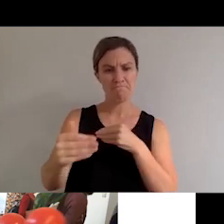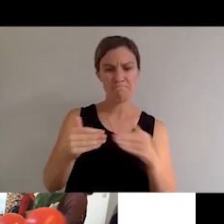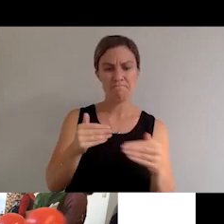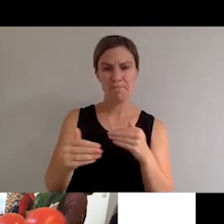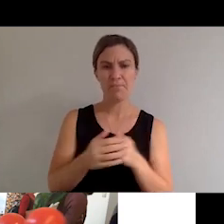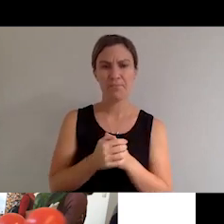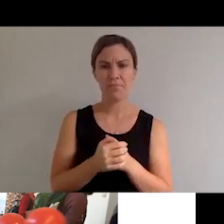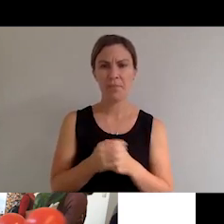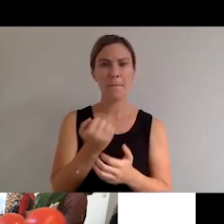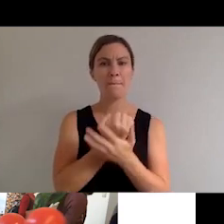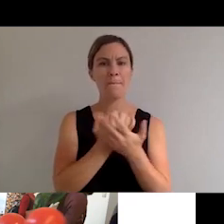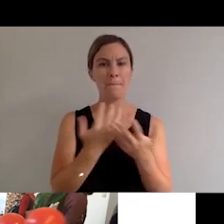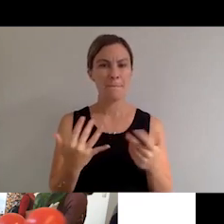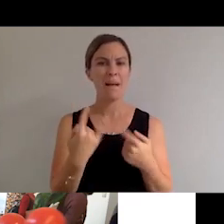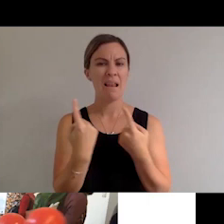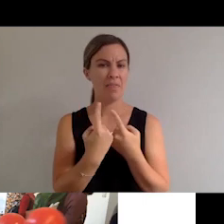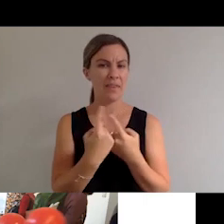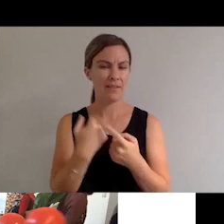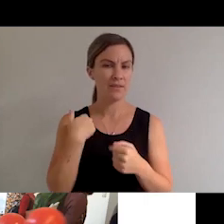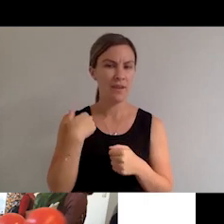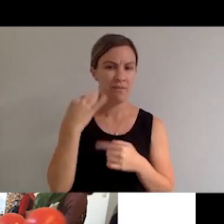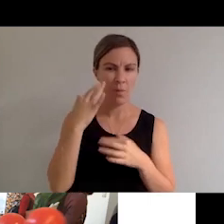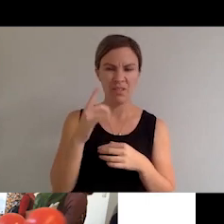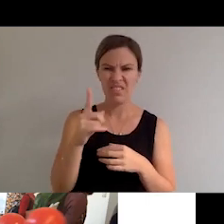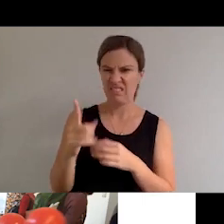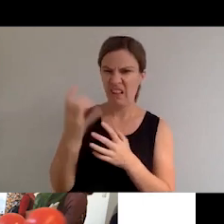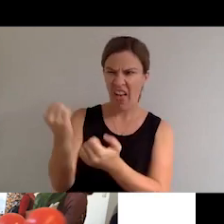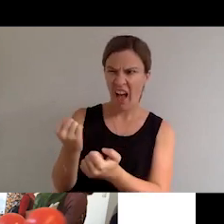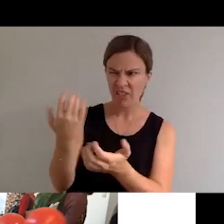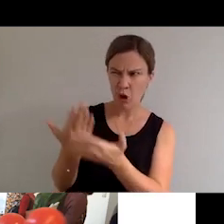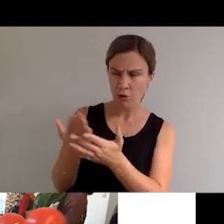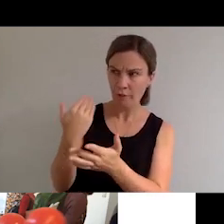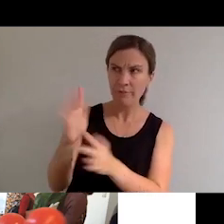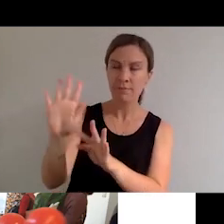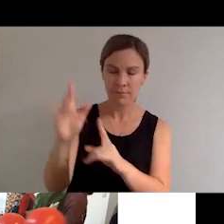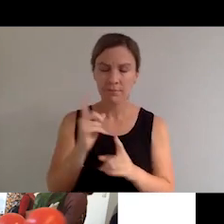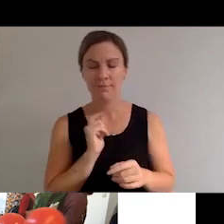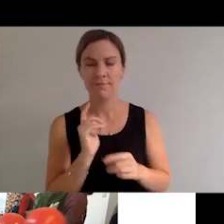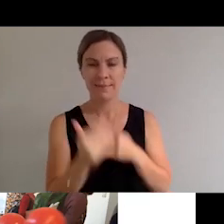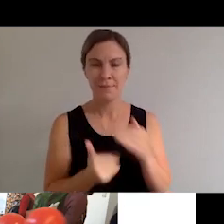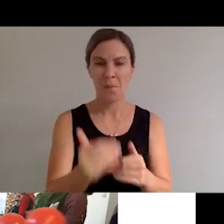Is the oven turned off, just to check? Still going. Sorry, guys. And so,